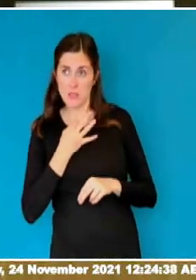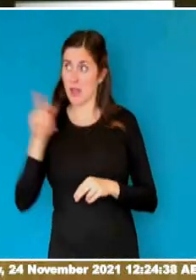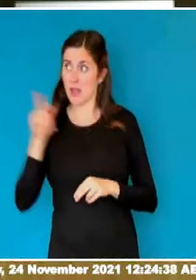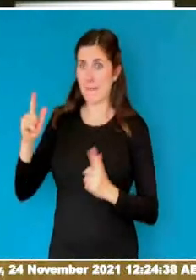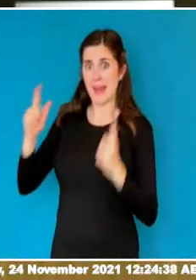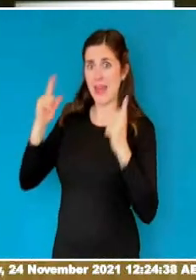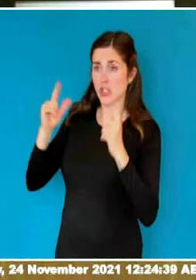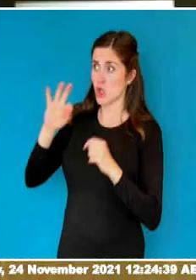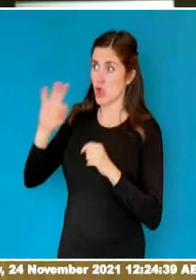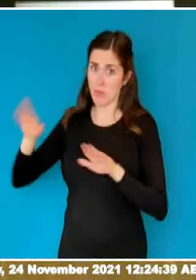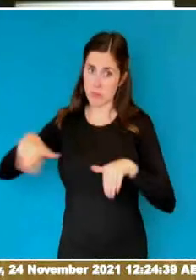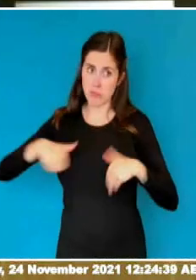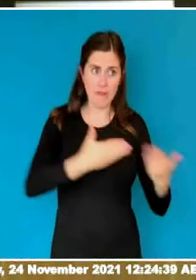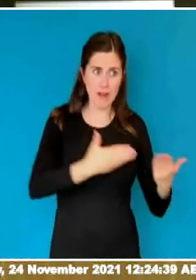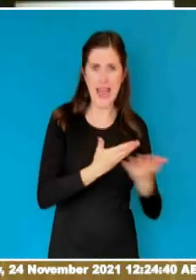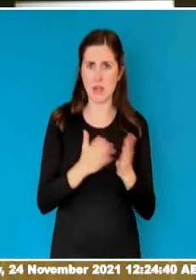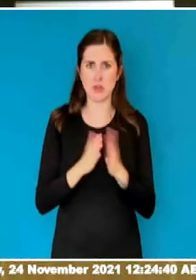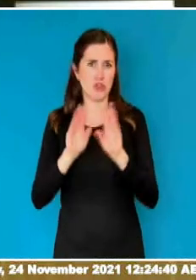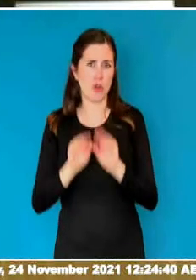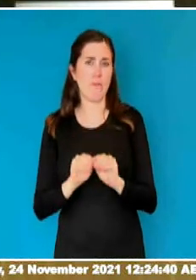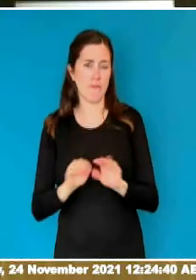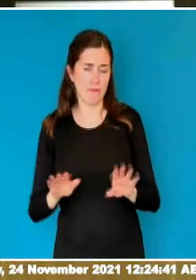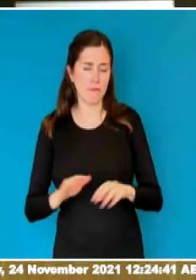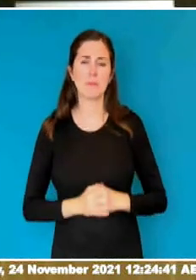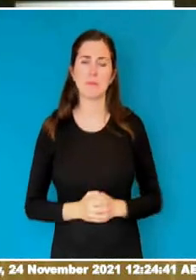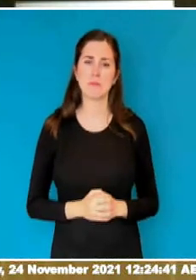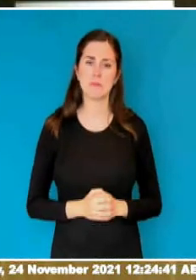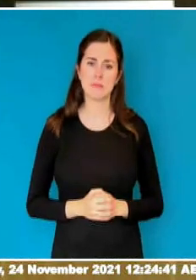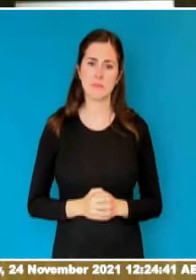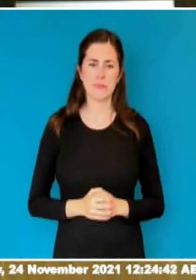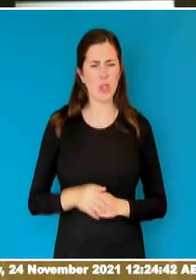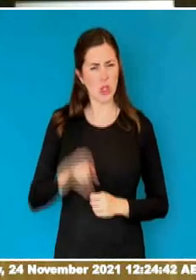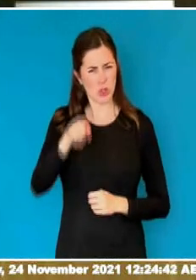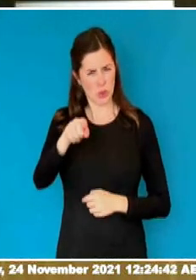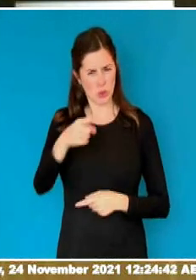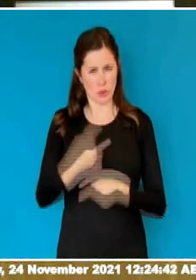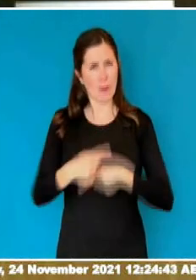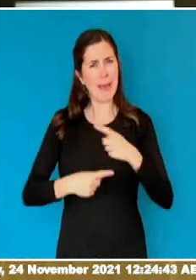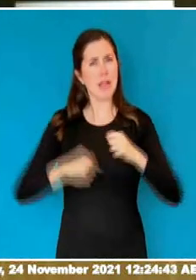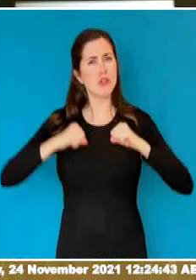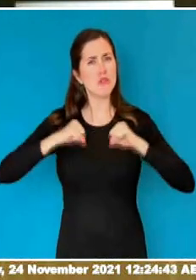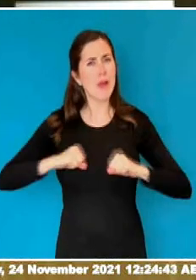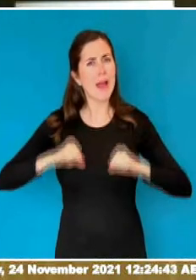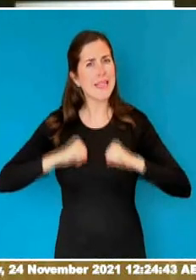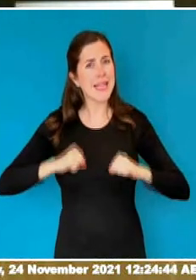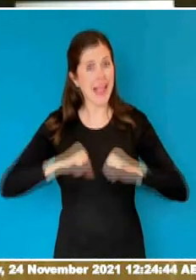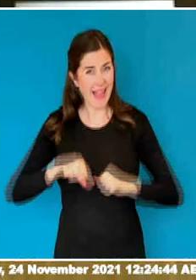That training that you are referring to, does it specifically address the Disability Discrimination Act?